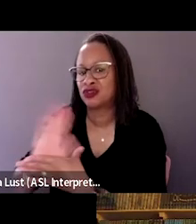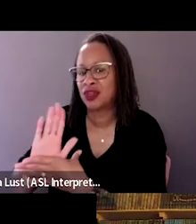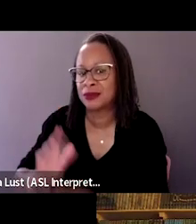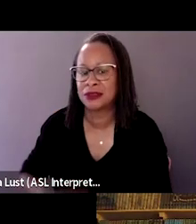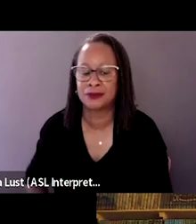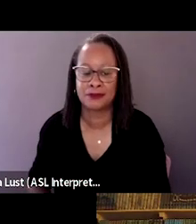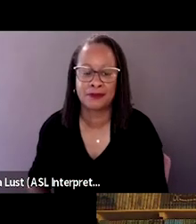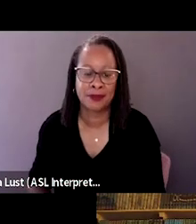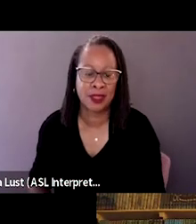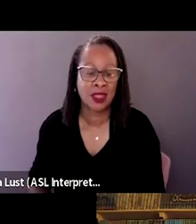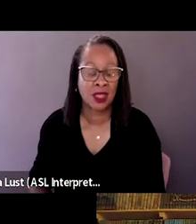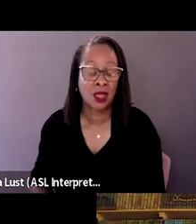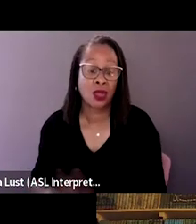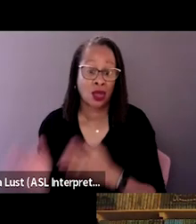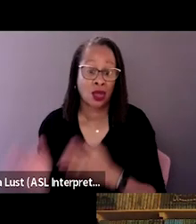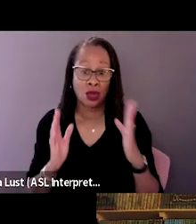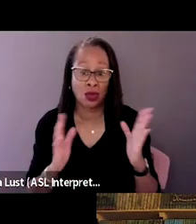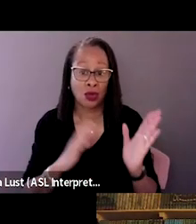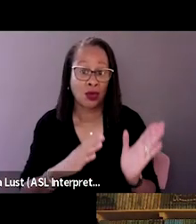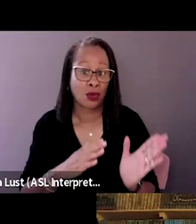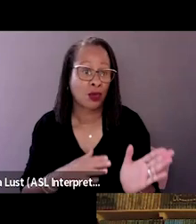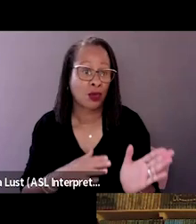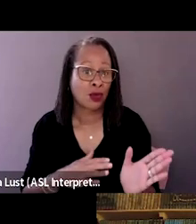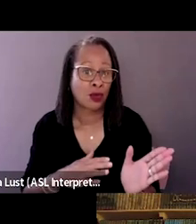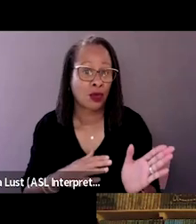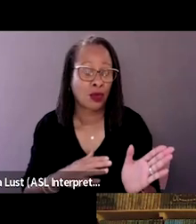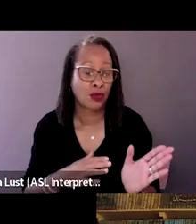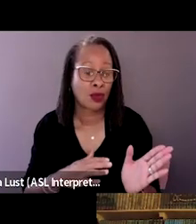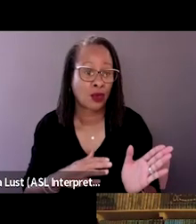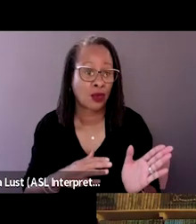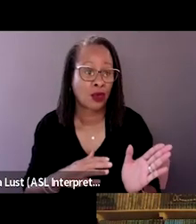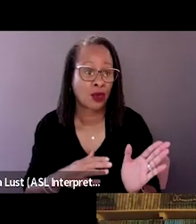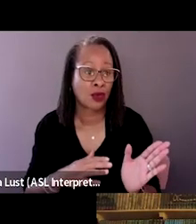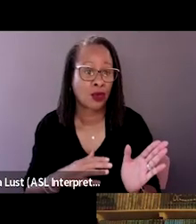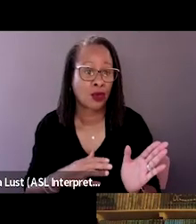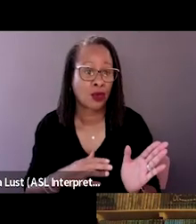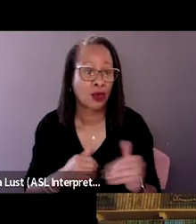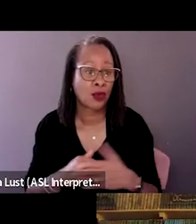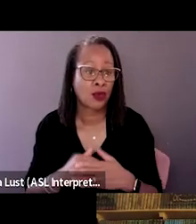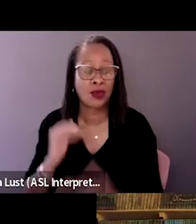When it comes to, yeah? Oh, sorry, and Natalie does apply to you